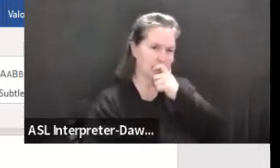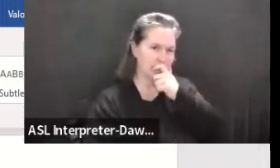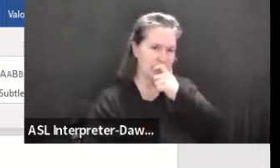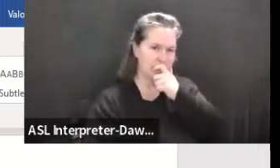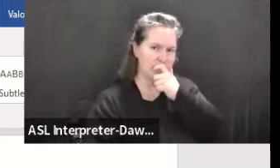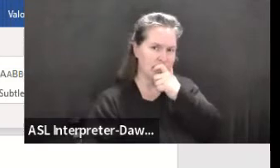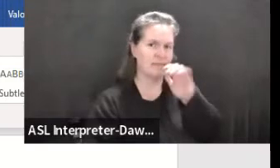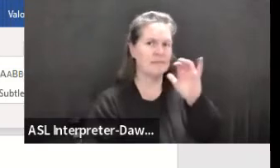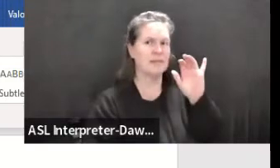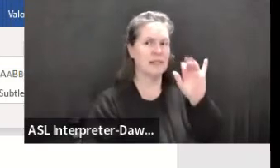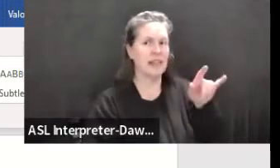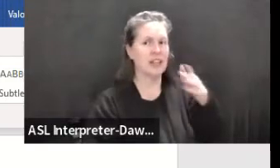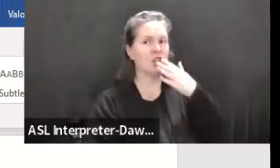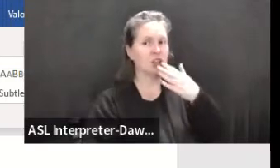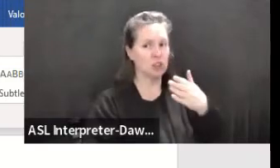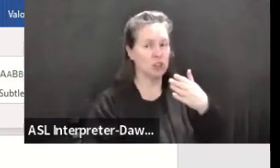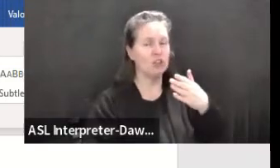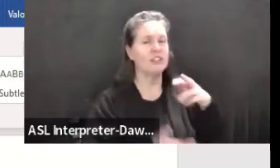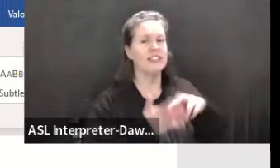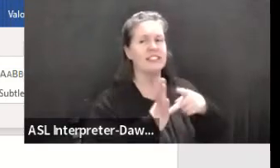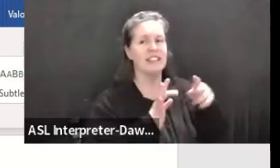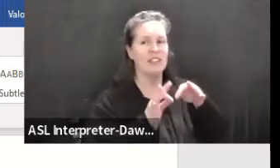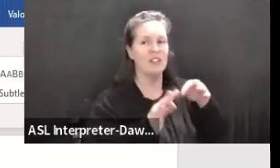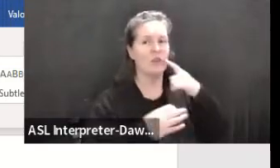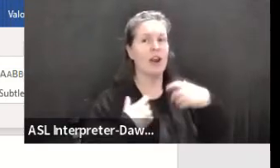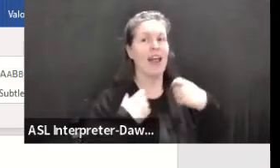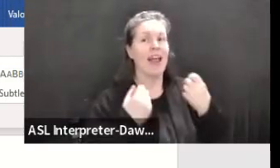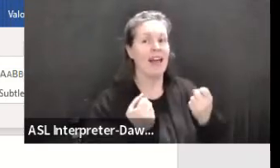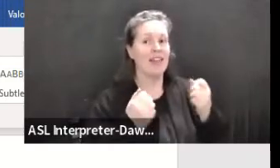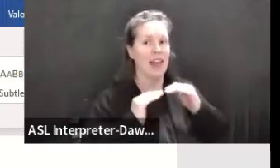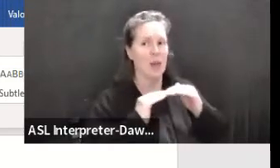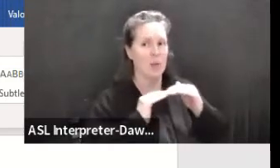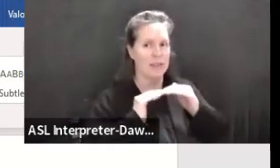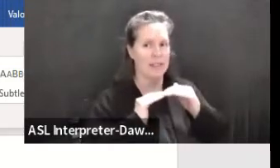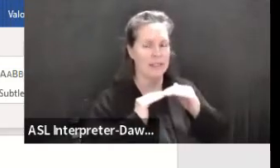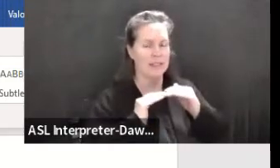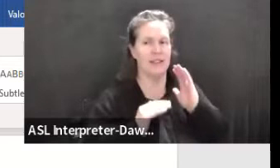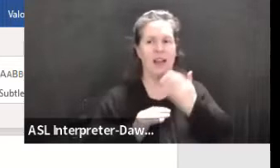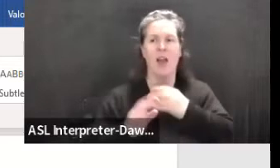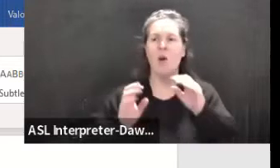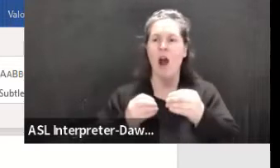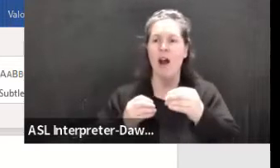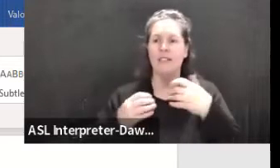That is a good definition of health equity and what we, our office is the office of healthcare equity,